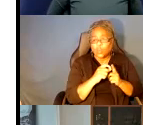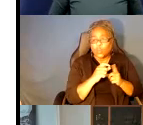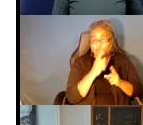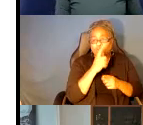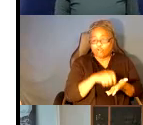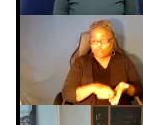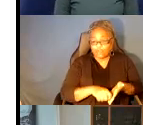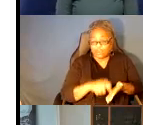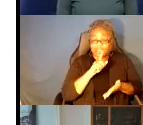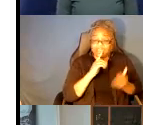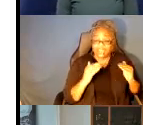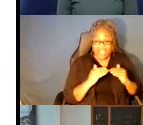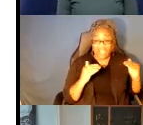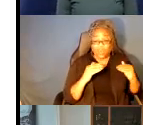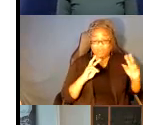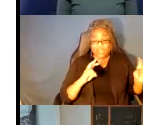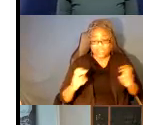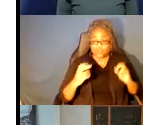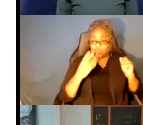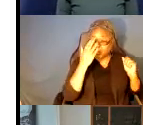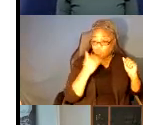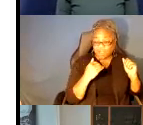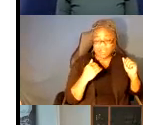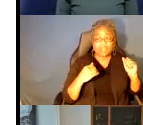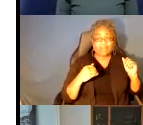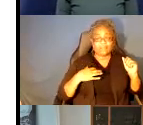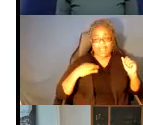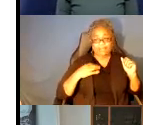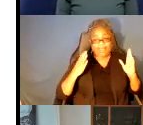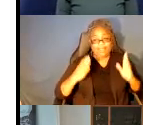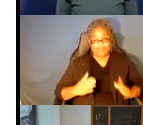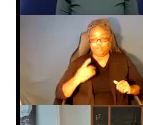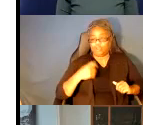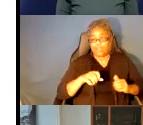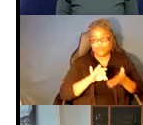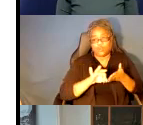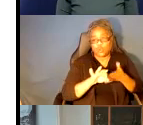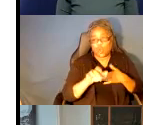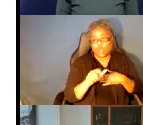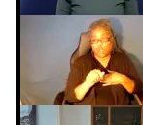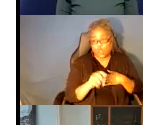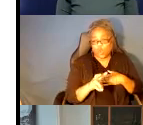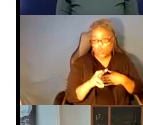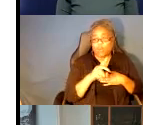as applicants should not be scored lower because, for example, English is a learned language,